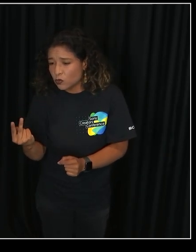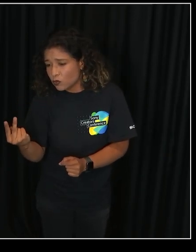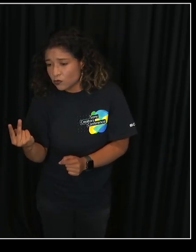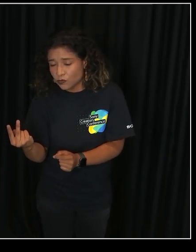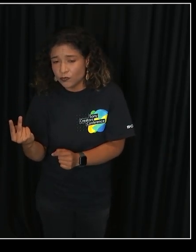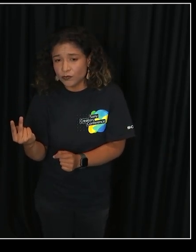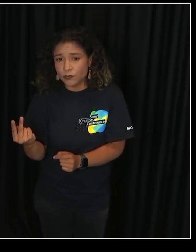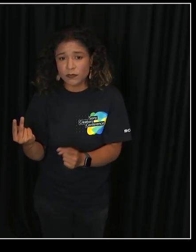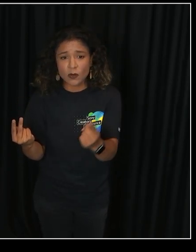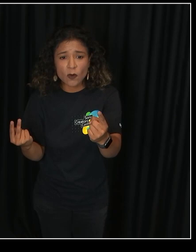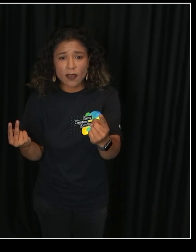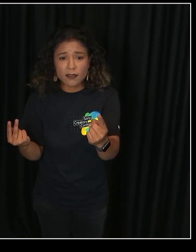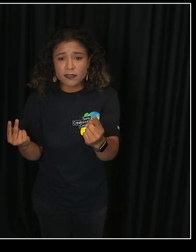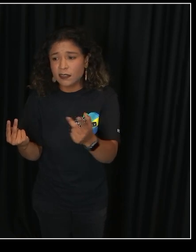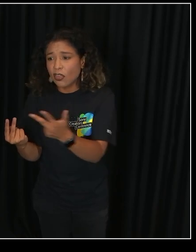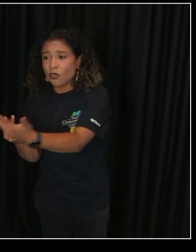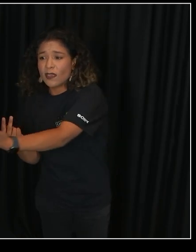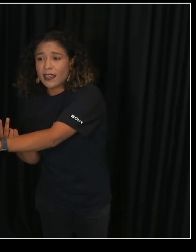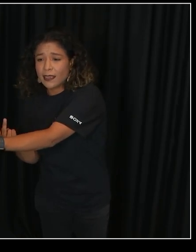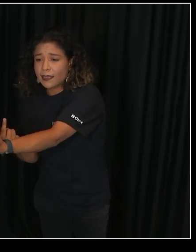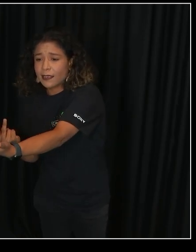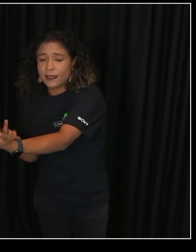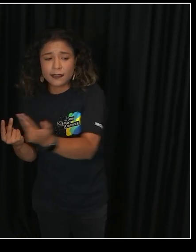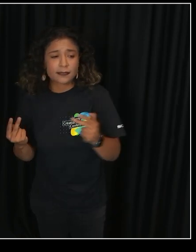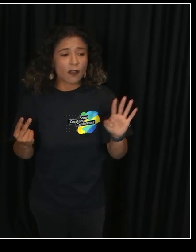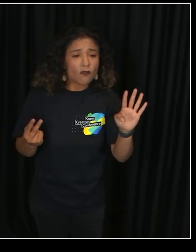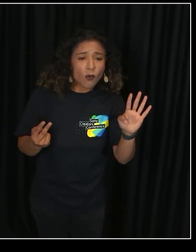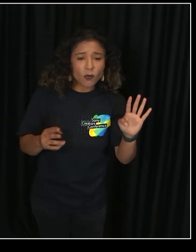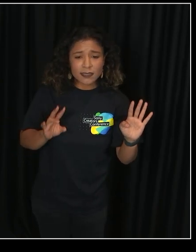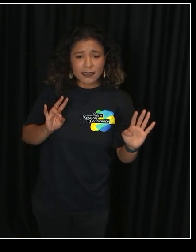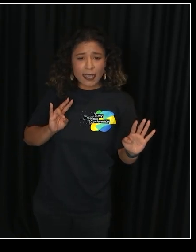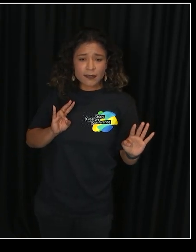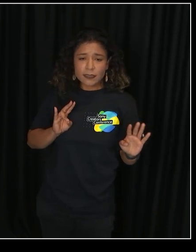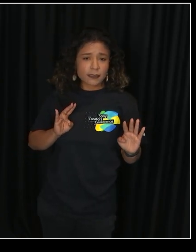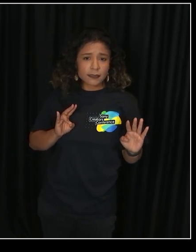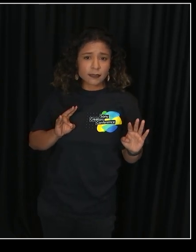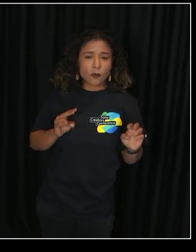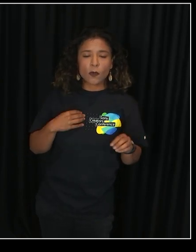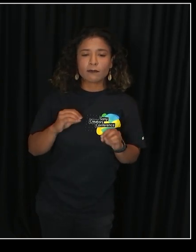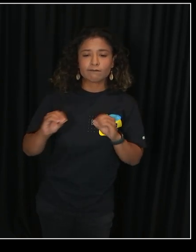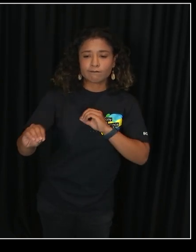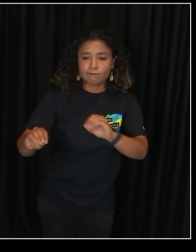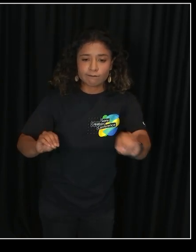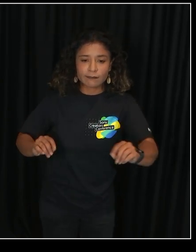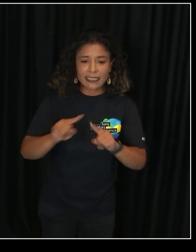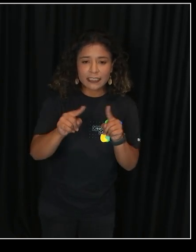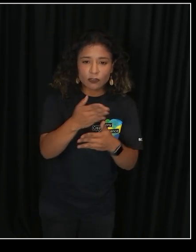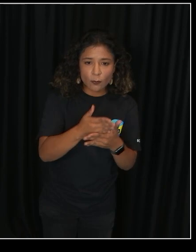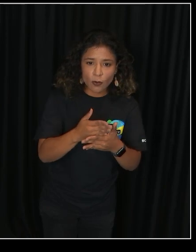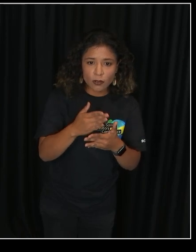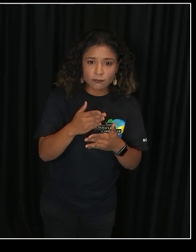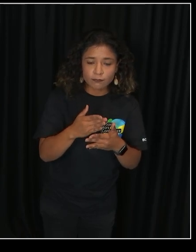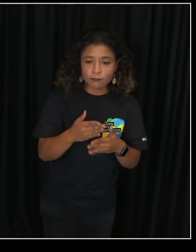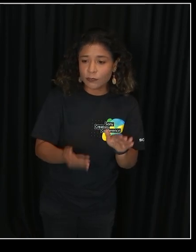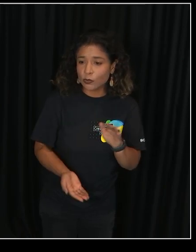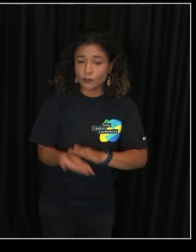One, three, four, or seven. And we put those in different parts and just launched the agents in those positions.